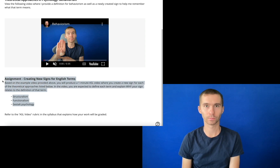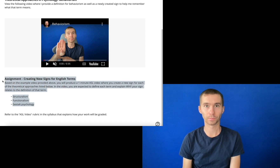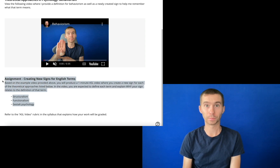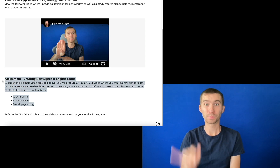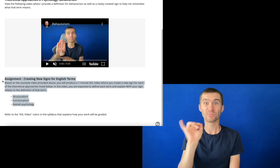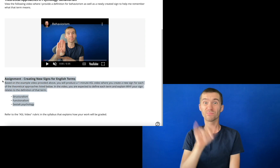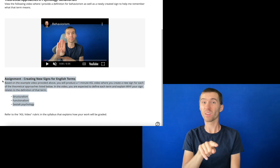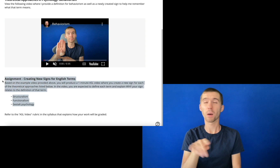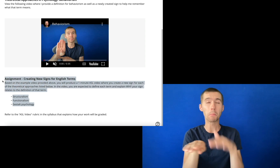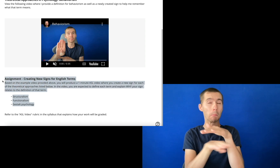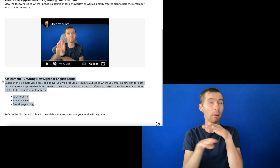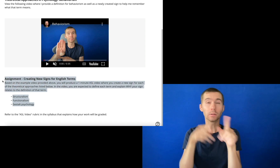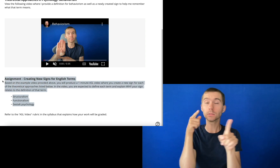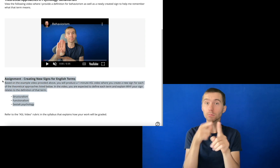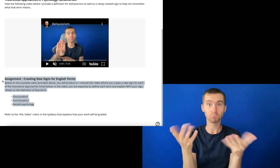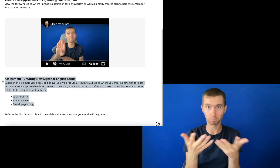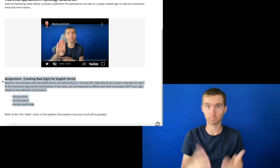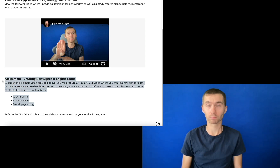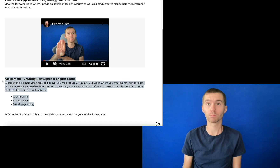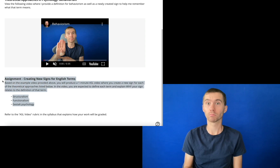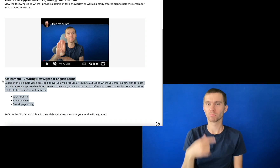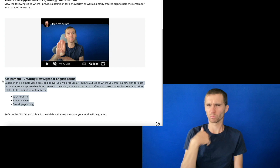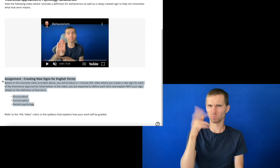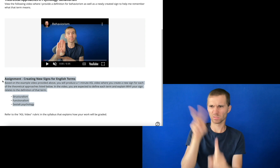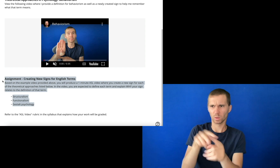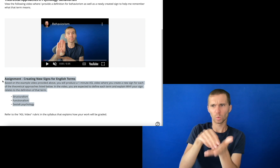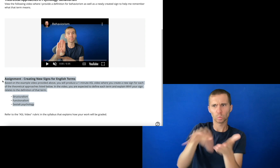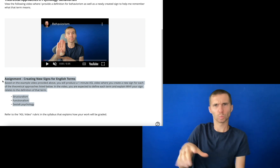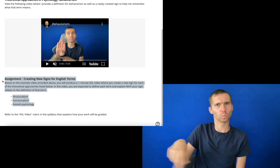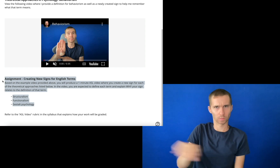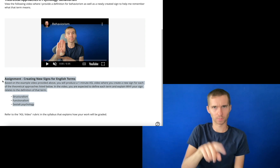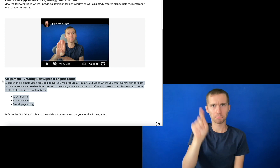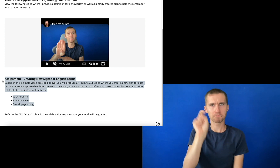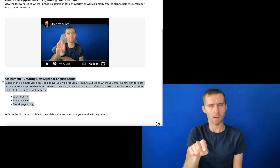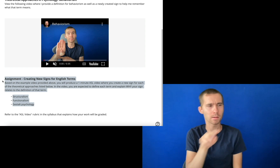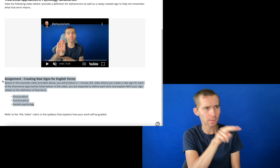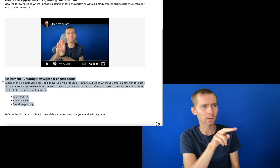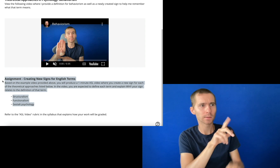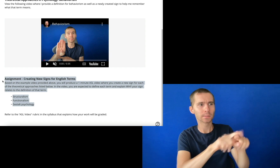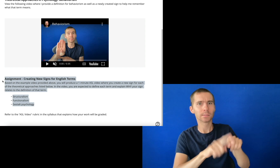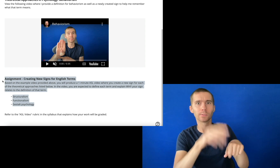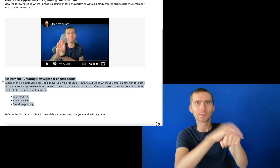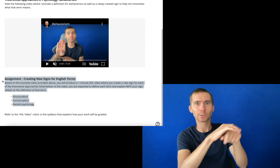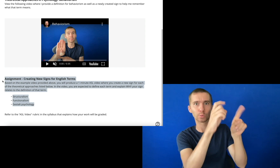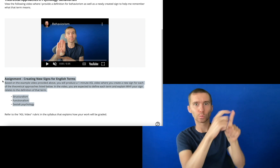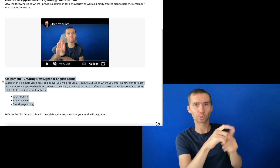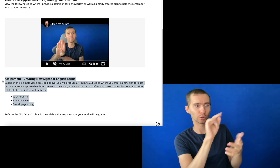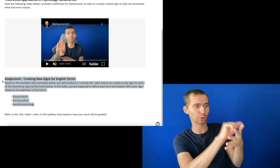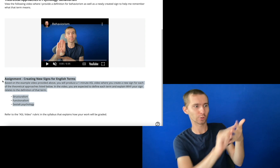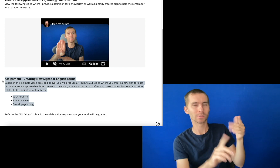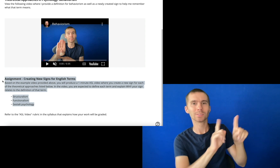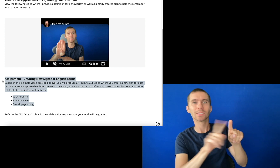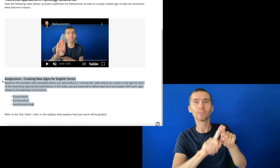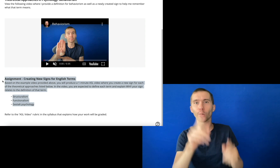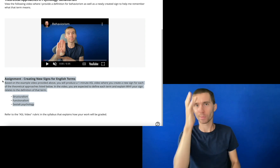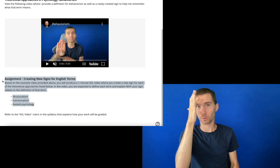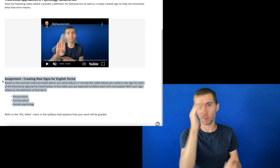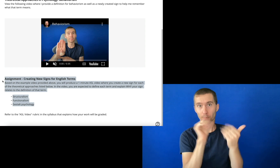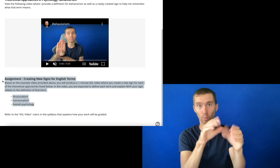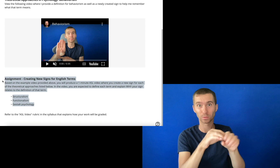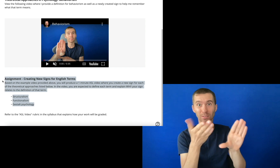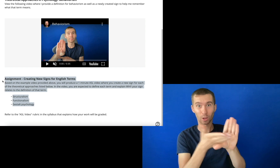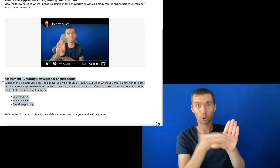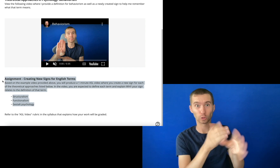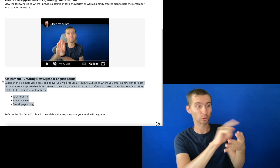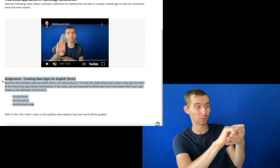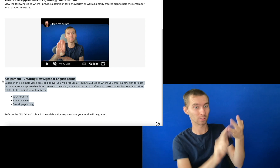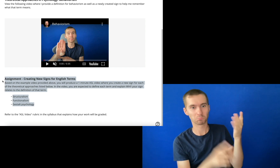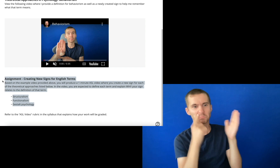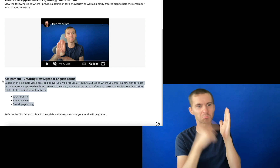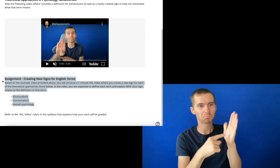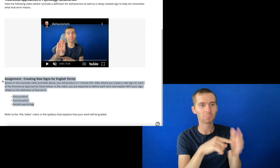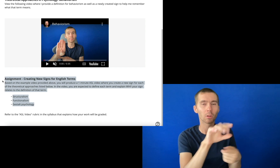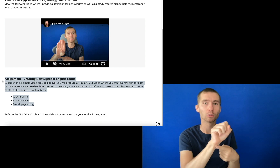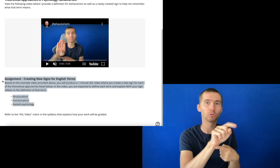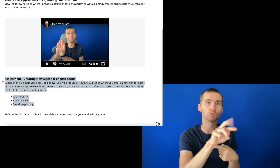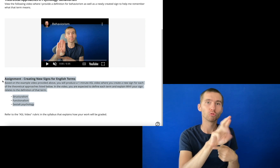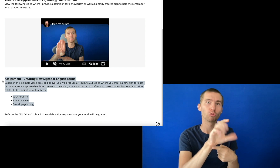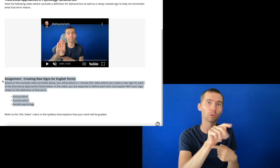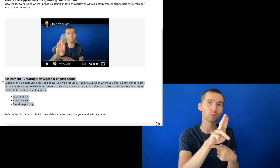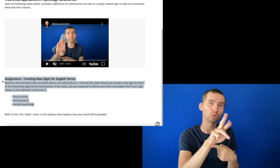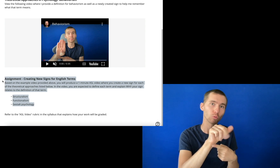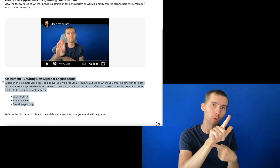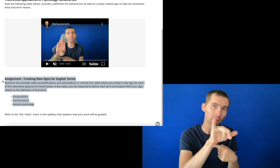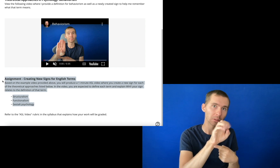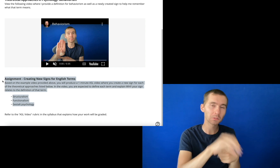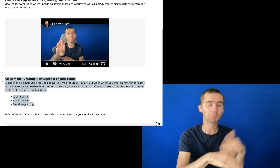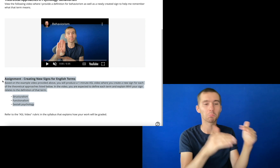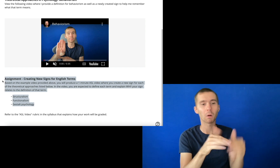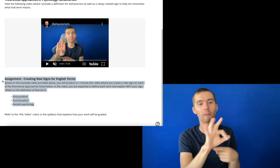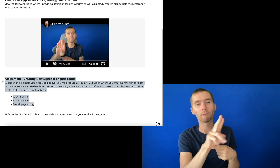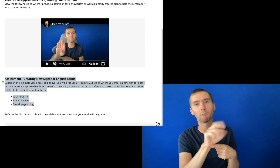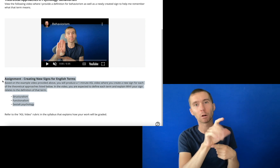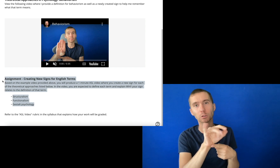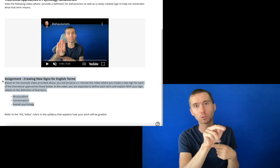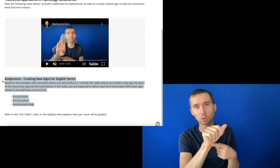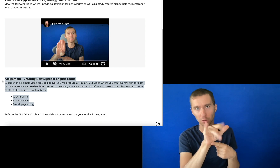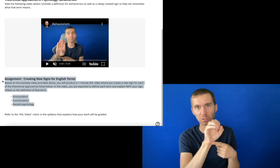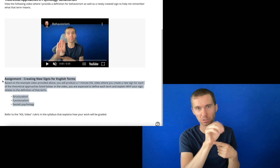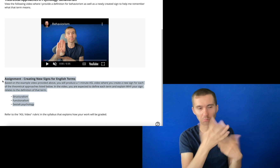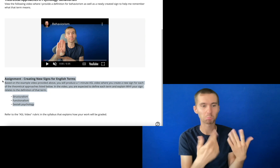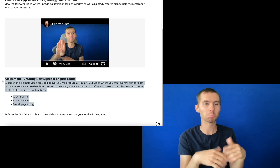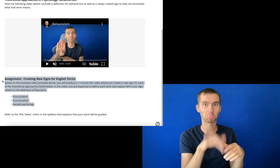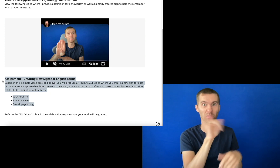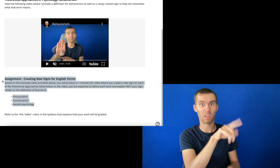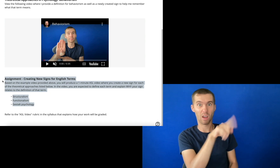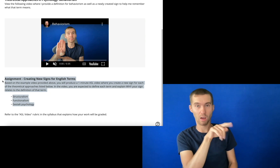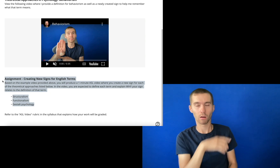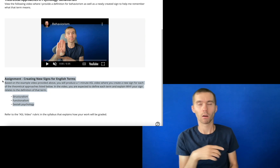The basic premise of the assignment is that students will go through a list of new words related to theoretical approaches in psychology.